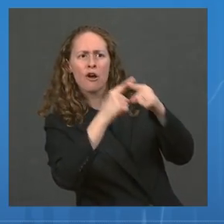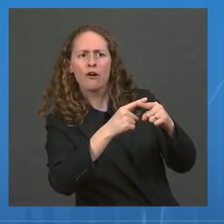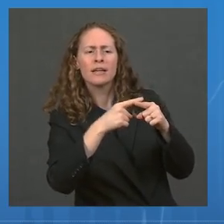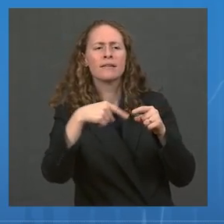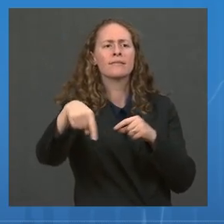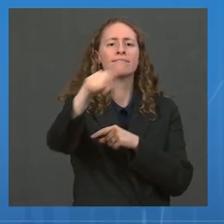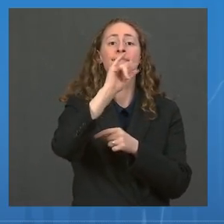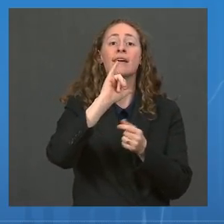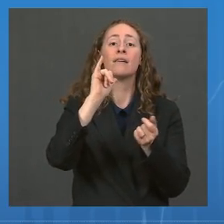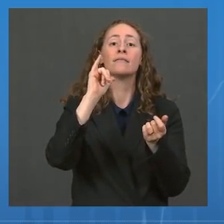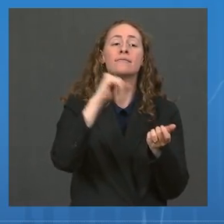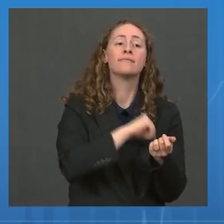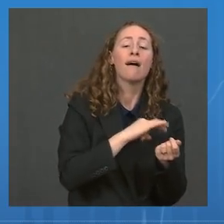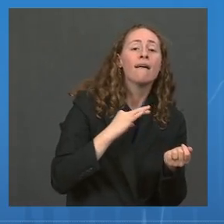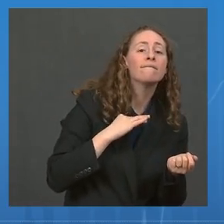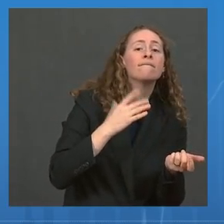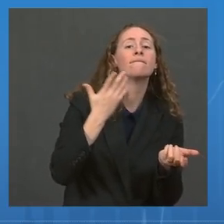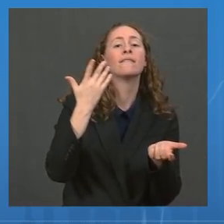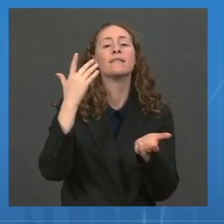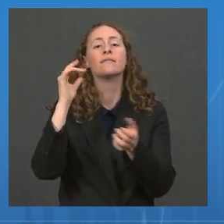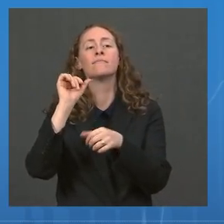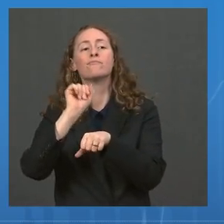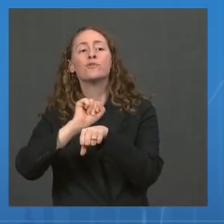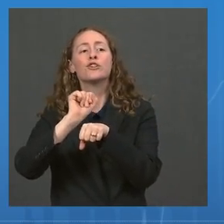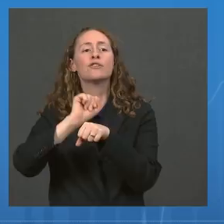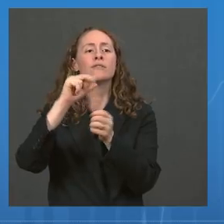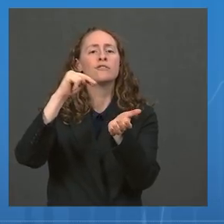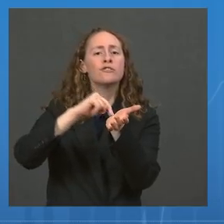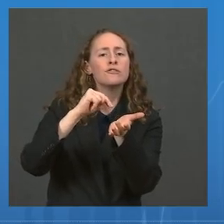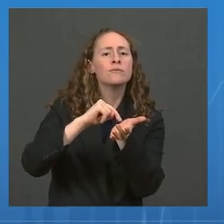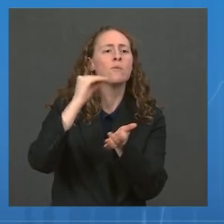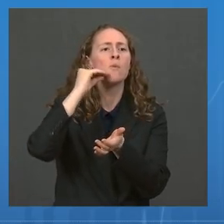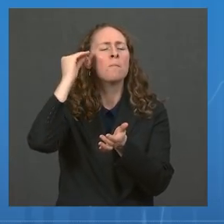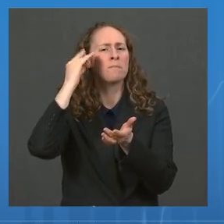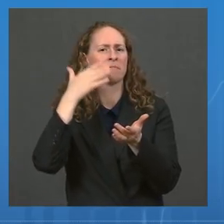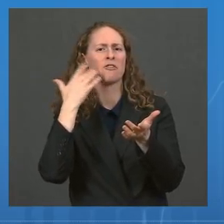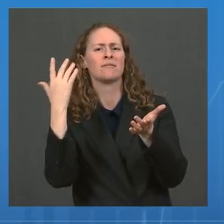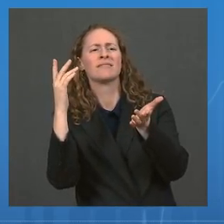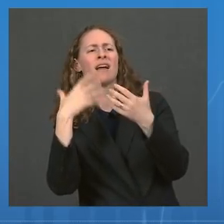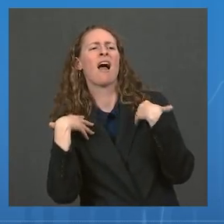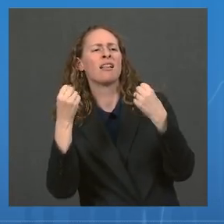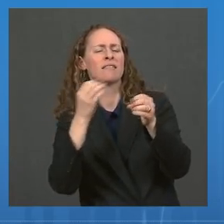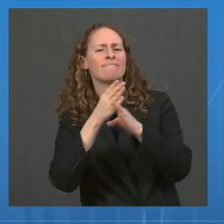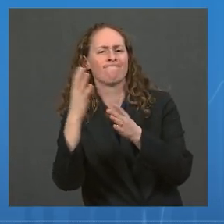can get booster shots quickly and efficiently. Across the past several weeks,